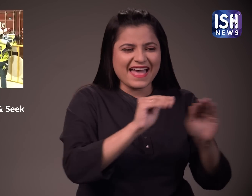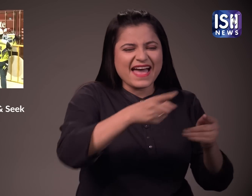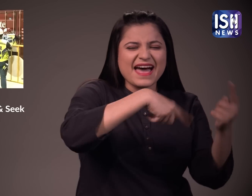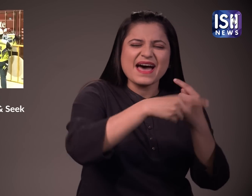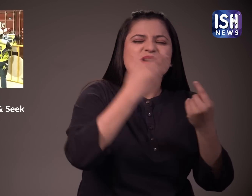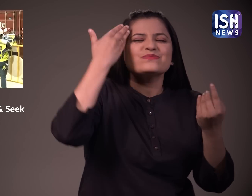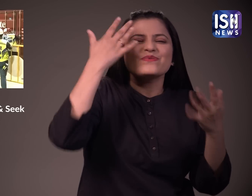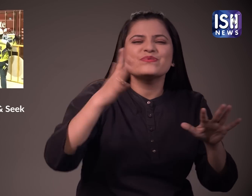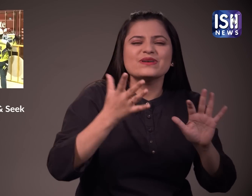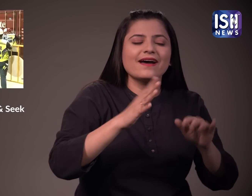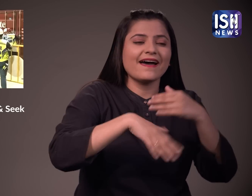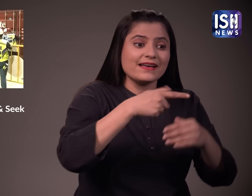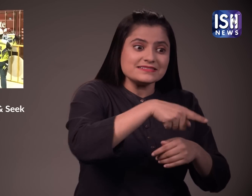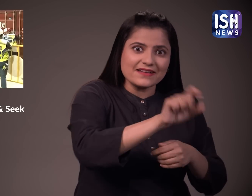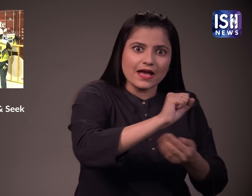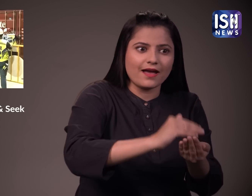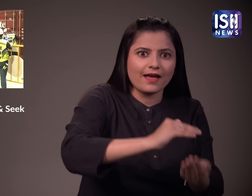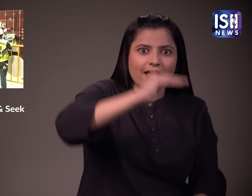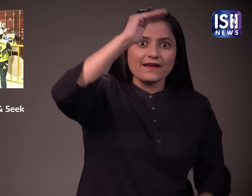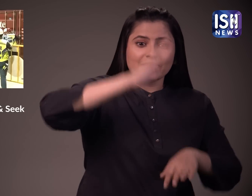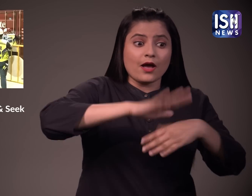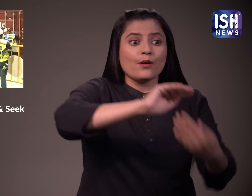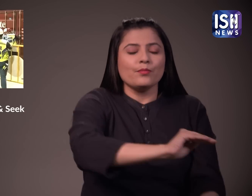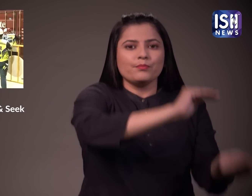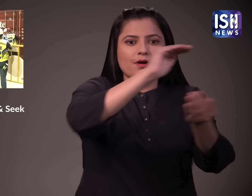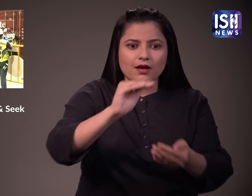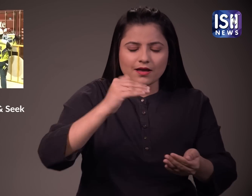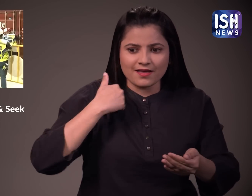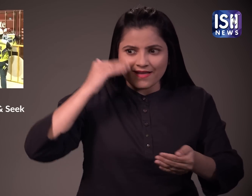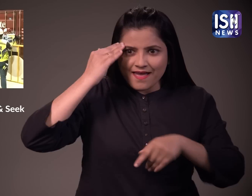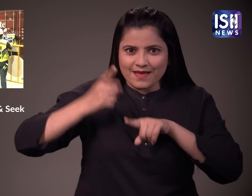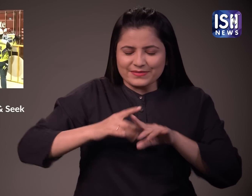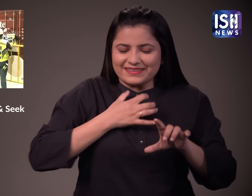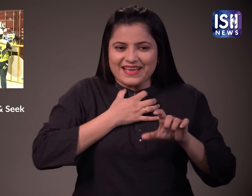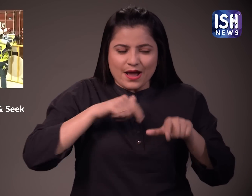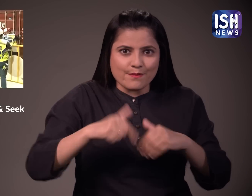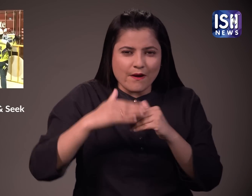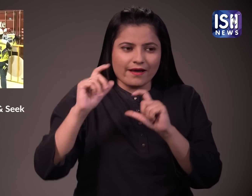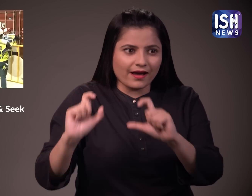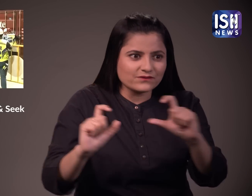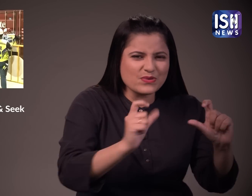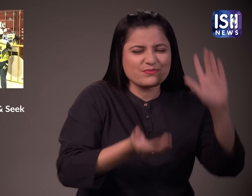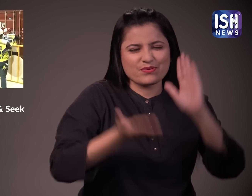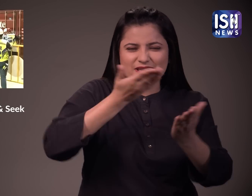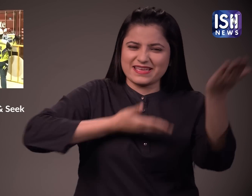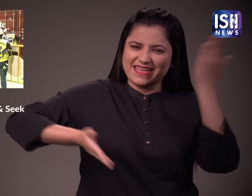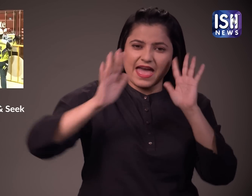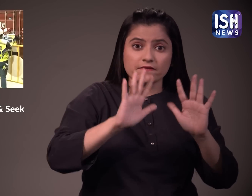As kids they do not understand their parent worry, but when they grow up and have their own kids, they realize.